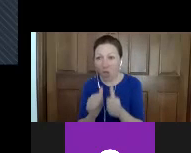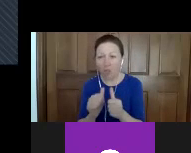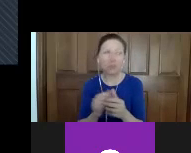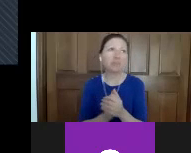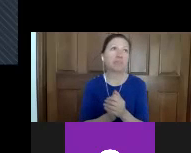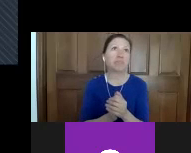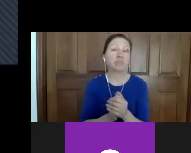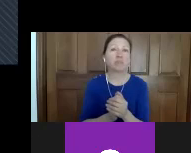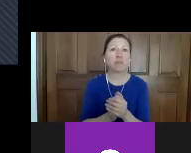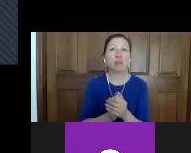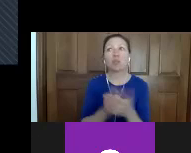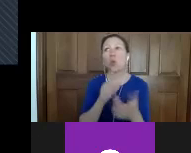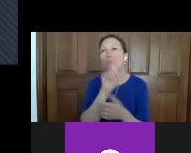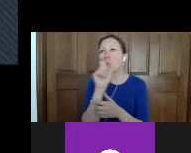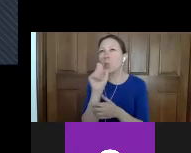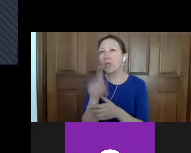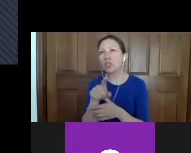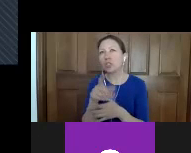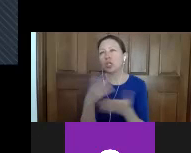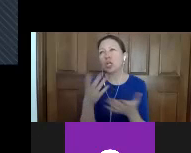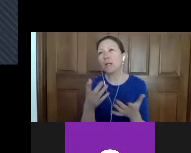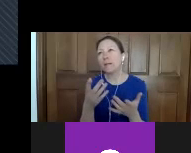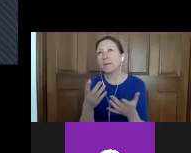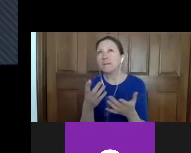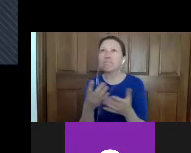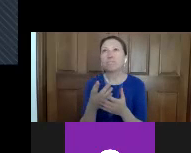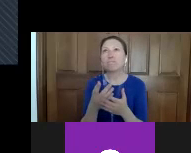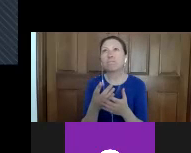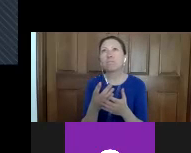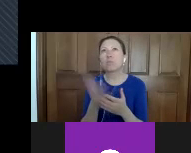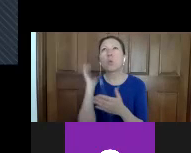So the question you want to ask then do you need an accommodation for the interview, do